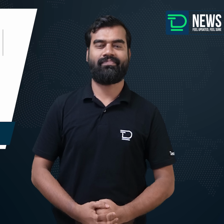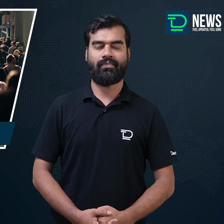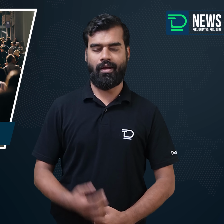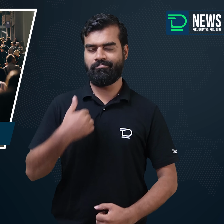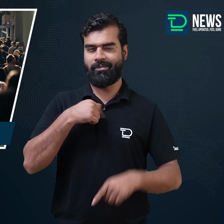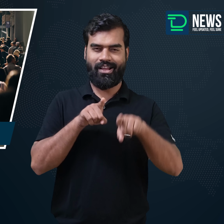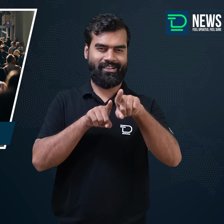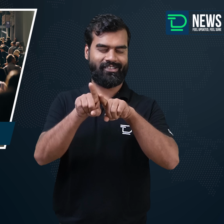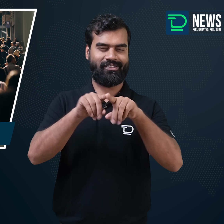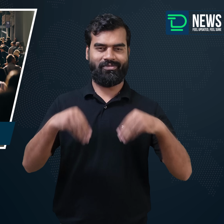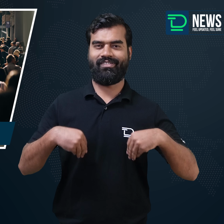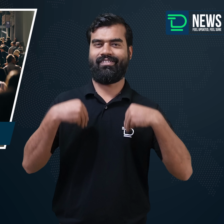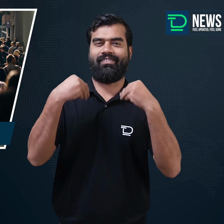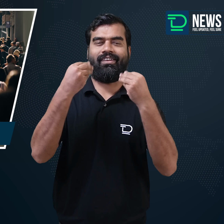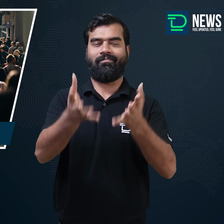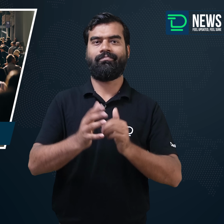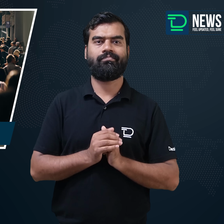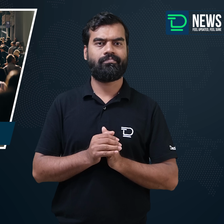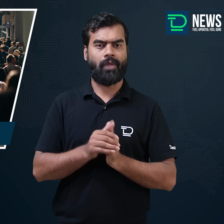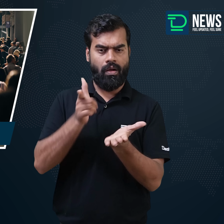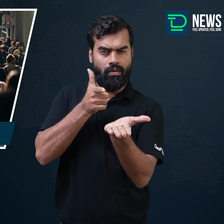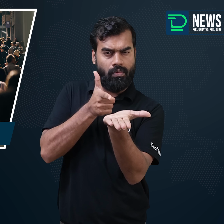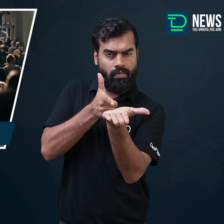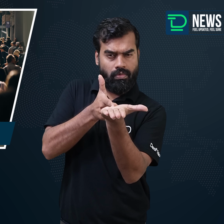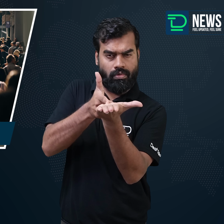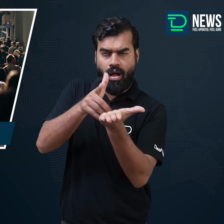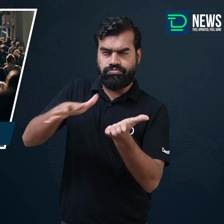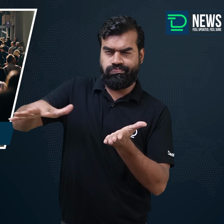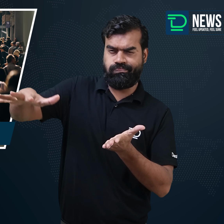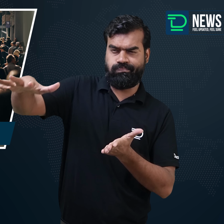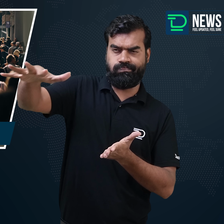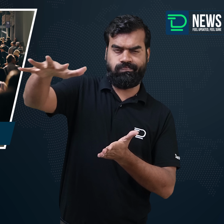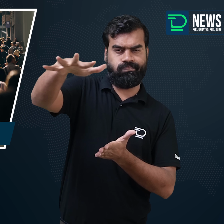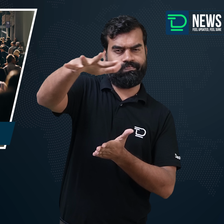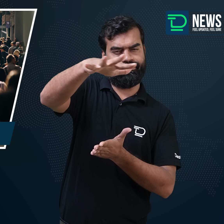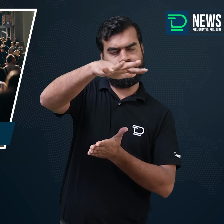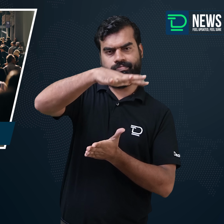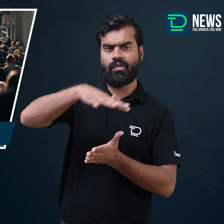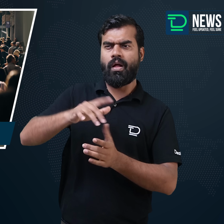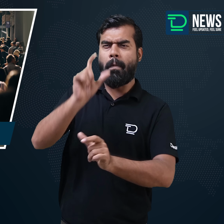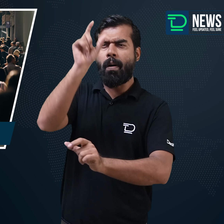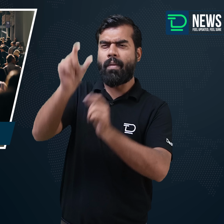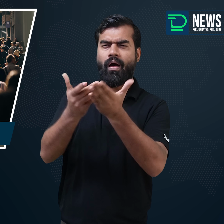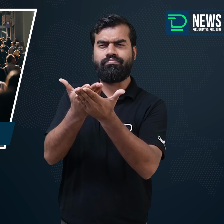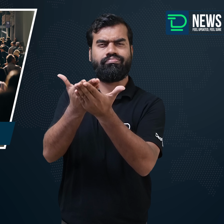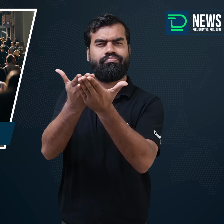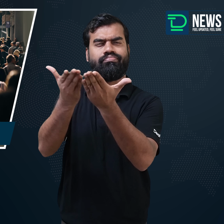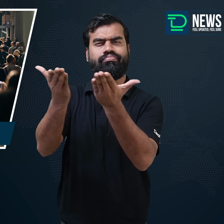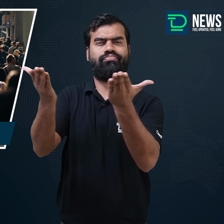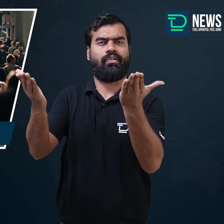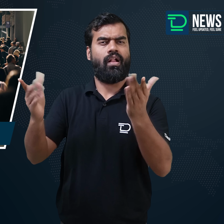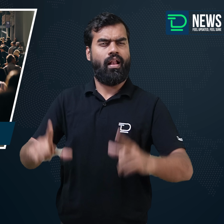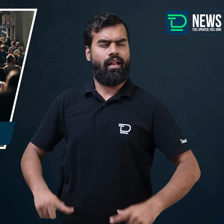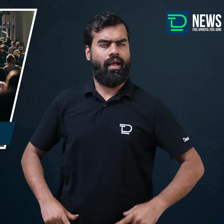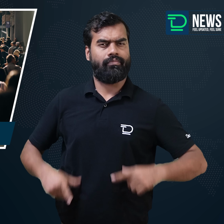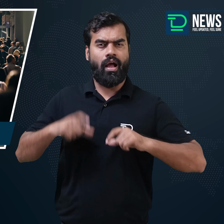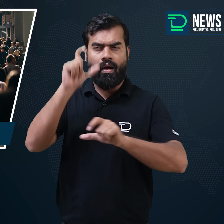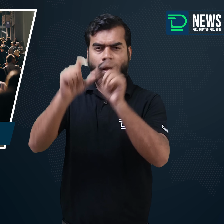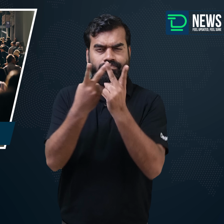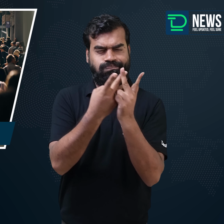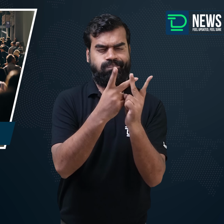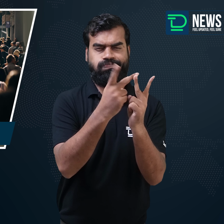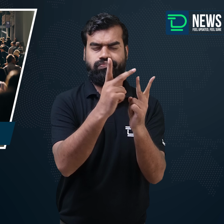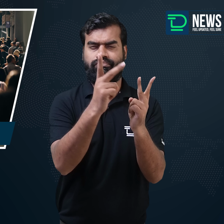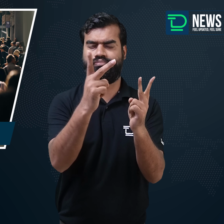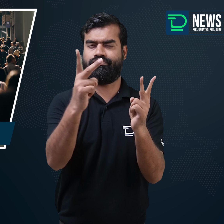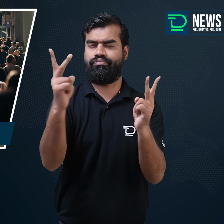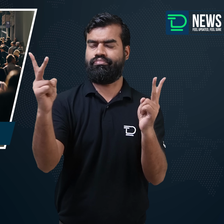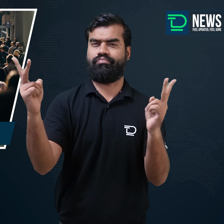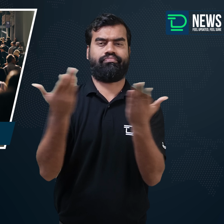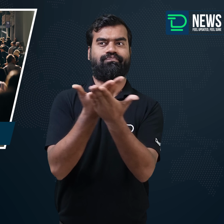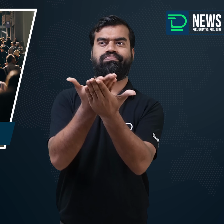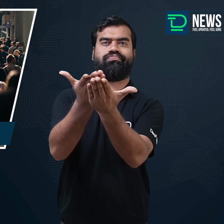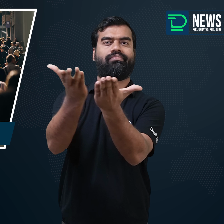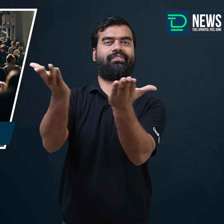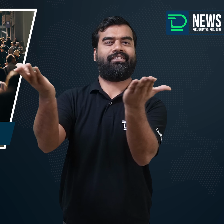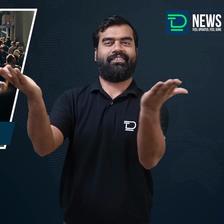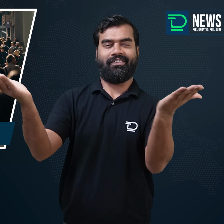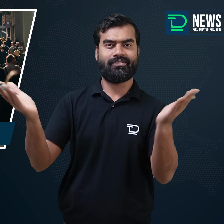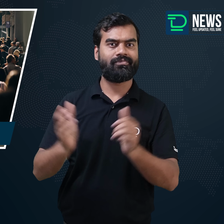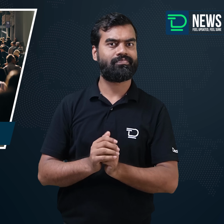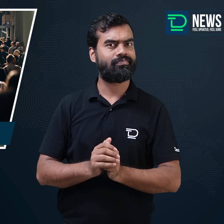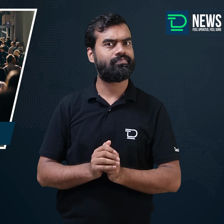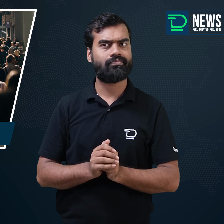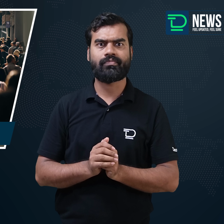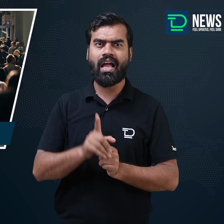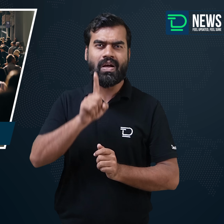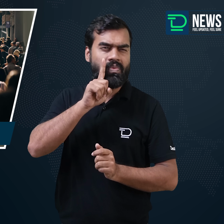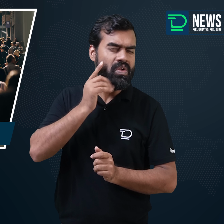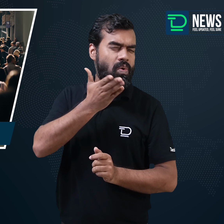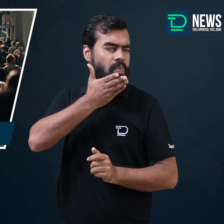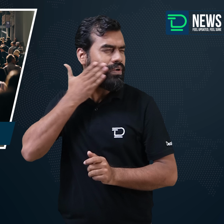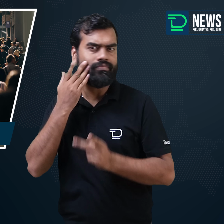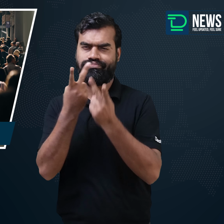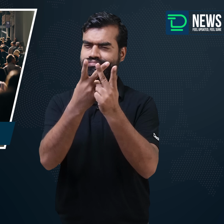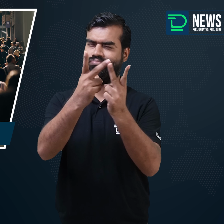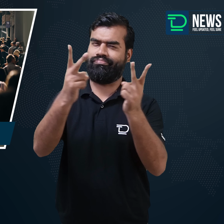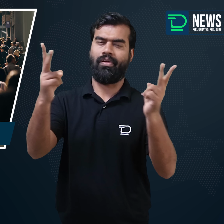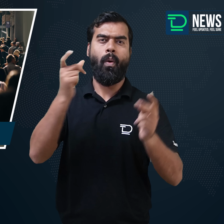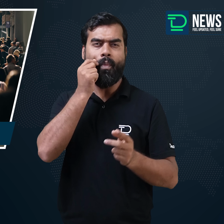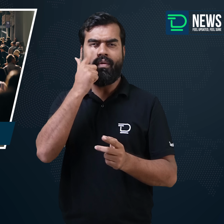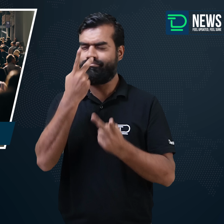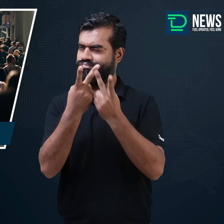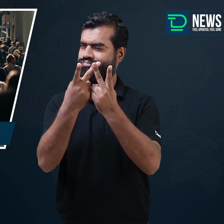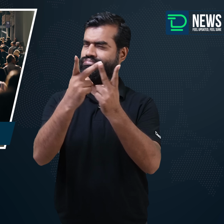For example : There is a village with beautiful different people